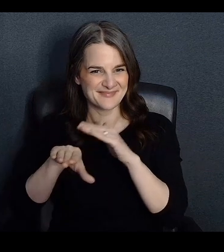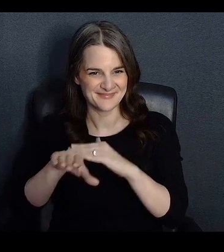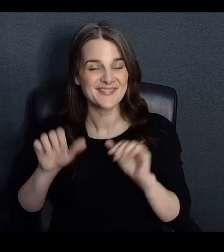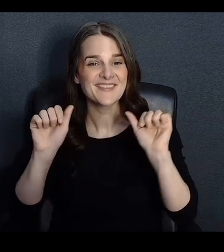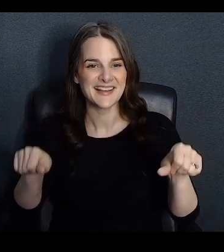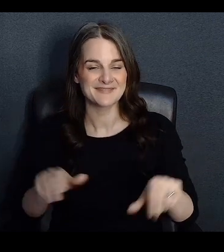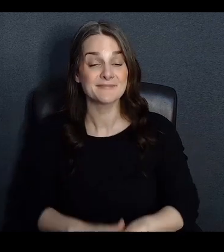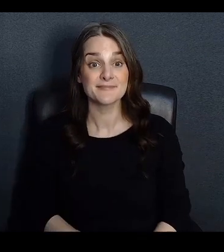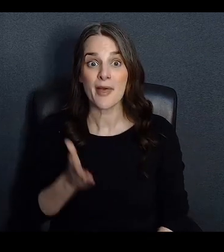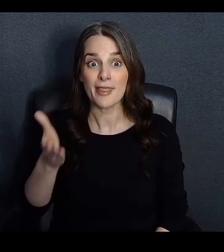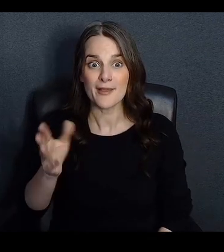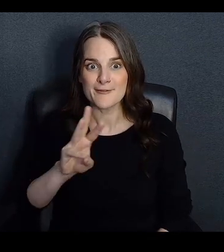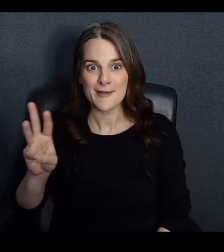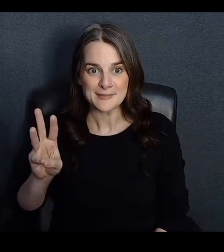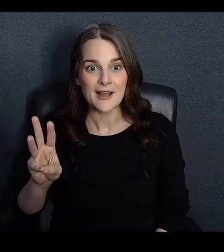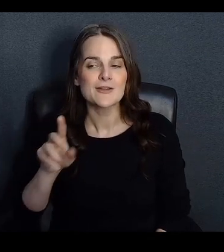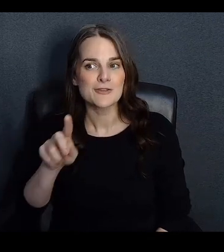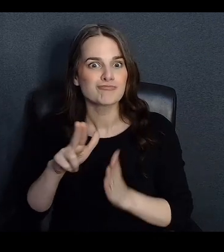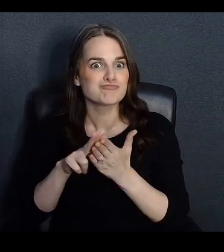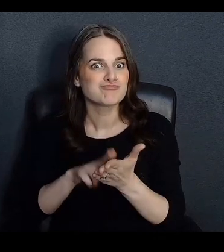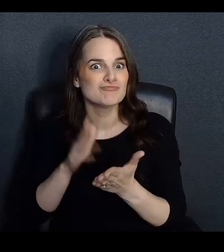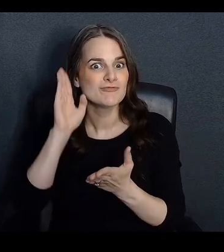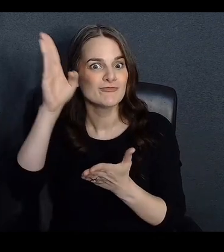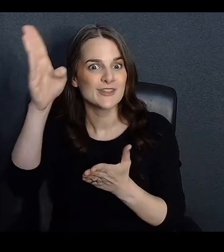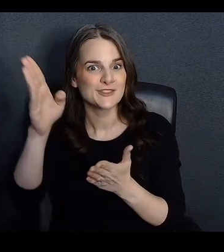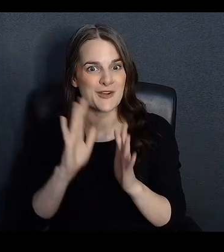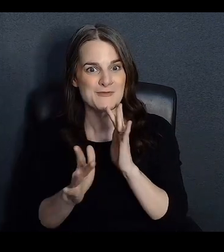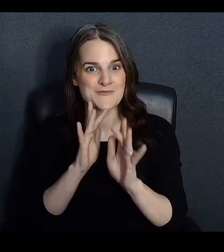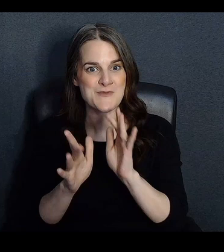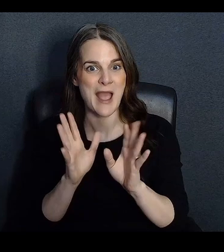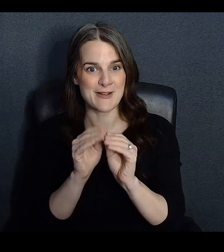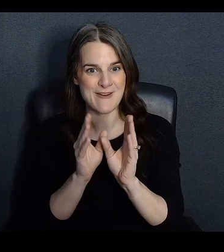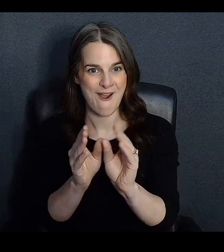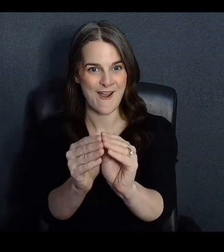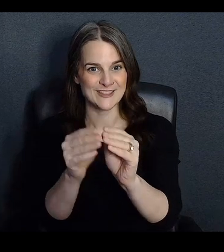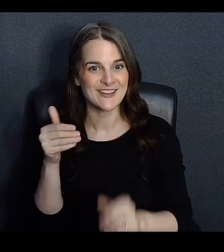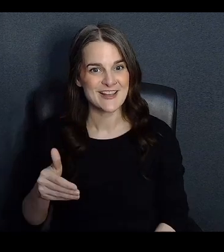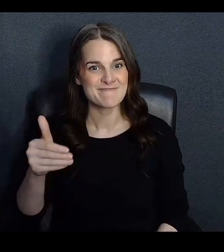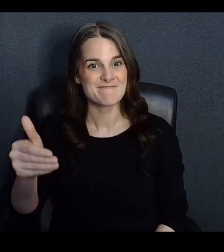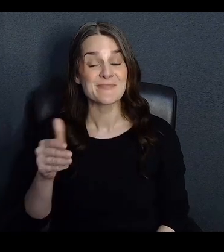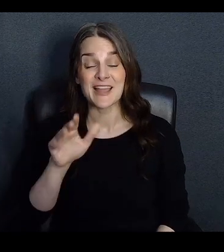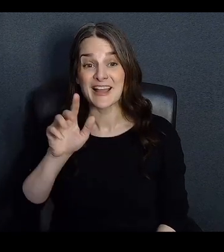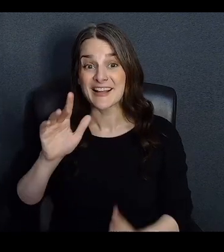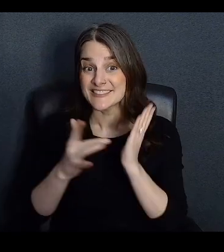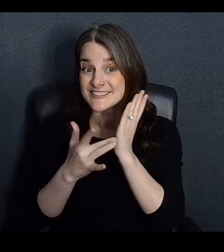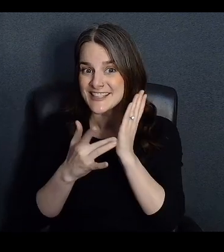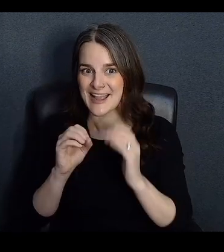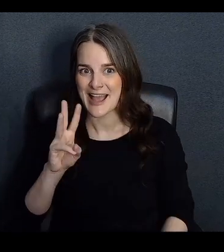That website is also where you can register for future webinars. So TechOWL has a wonderful series of 18 topics,